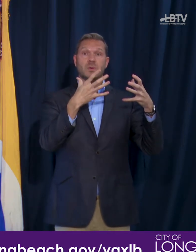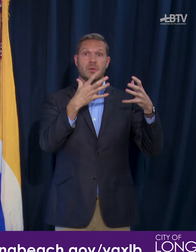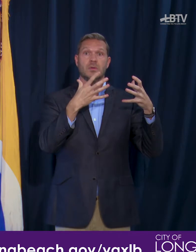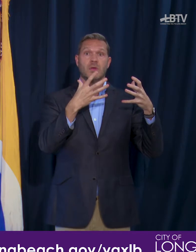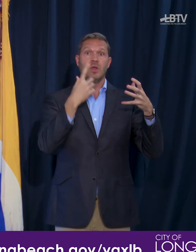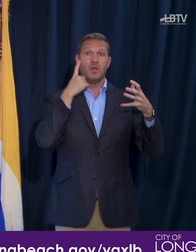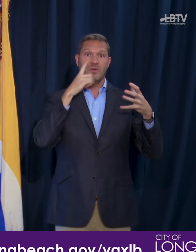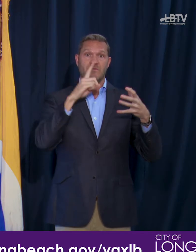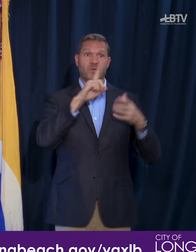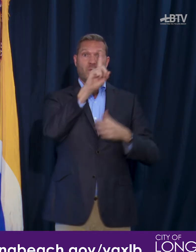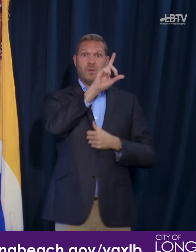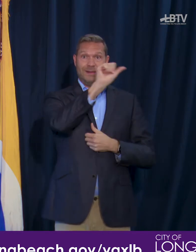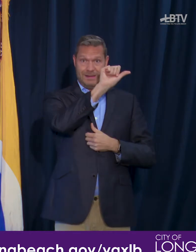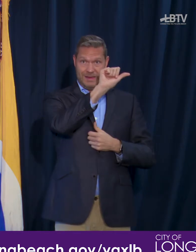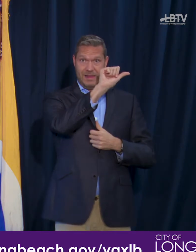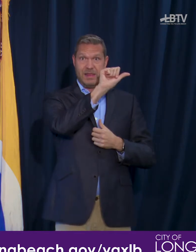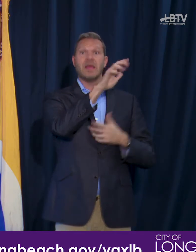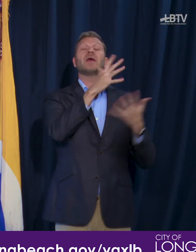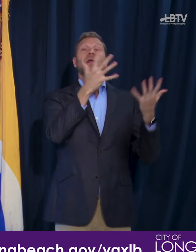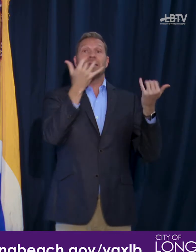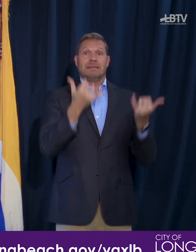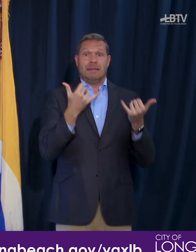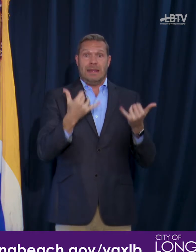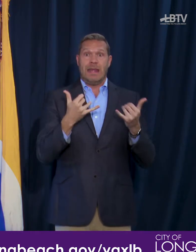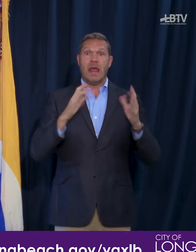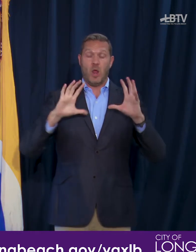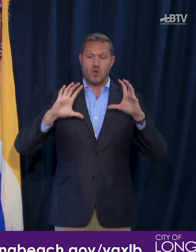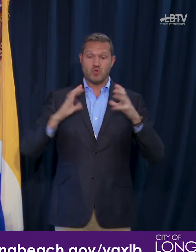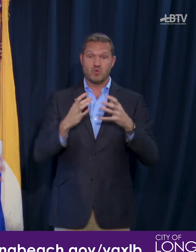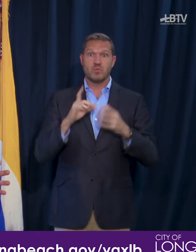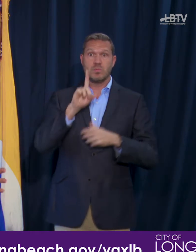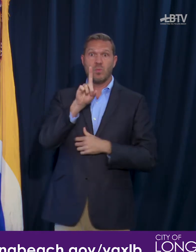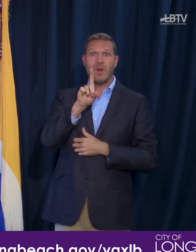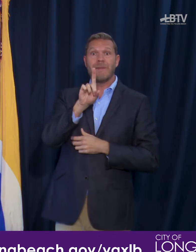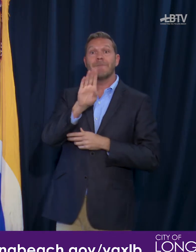In the B category we have gone through a vast majority of our healthcare workers at our